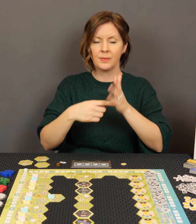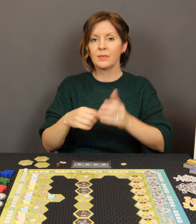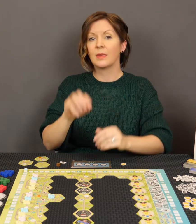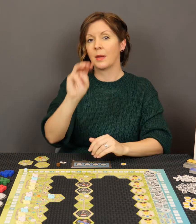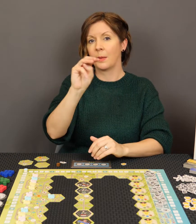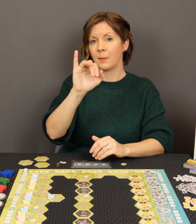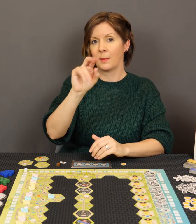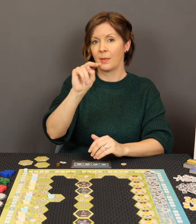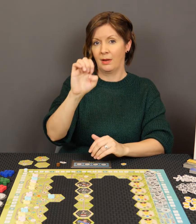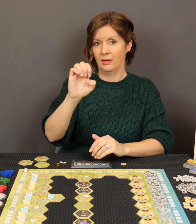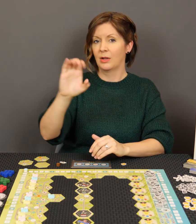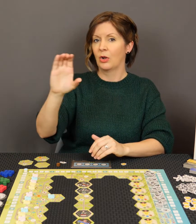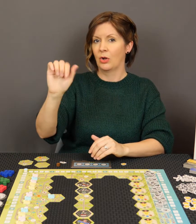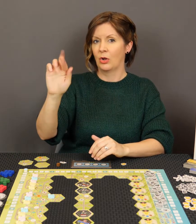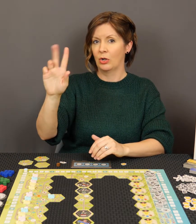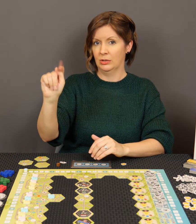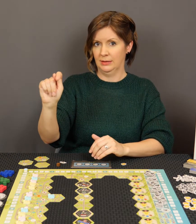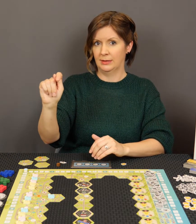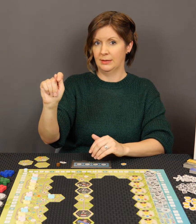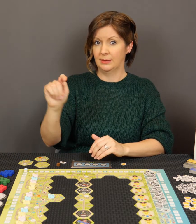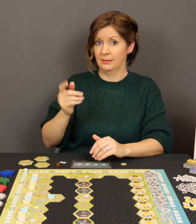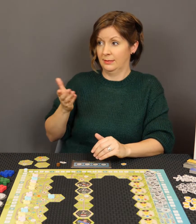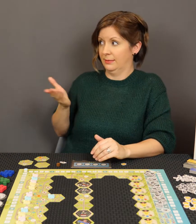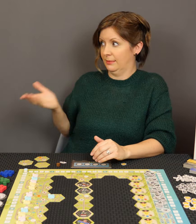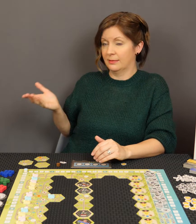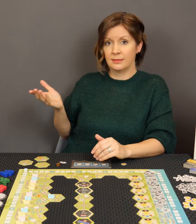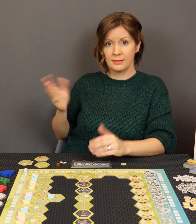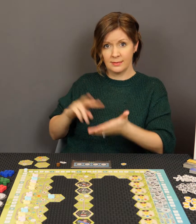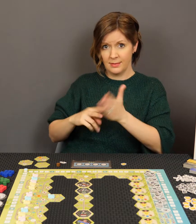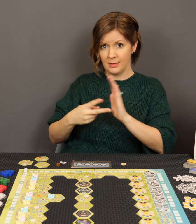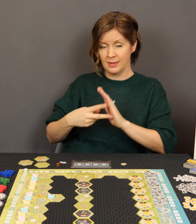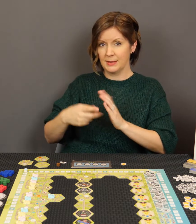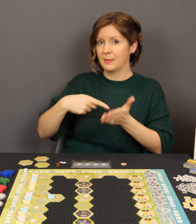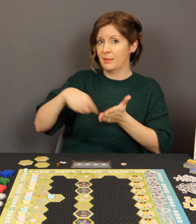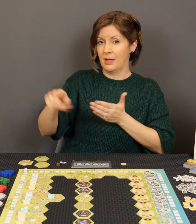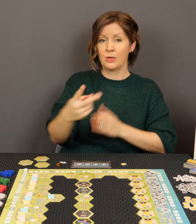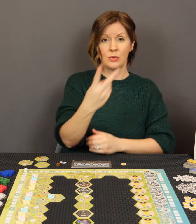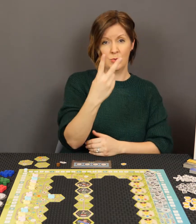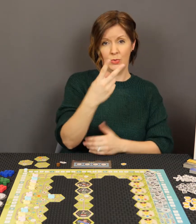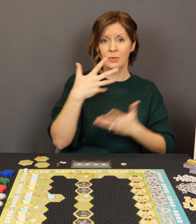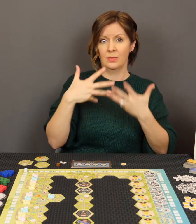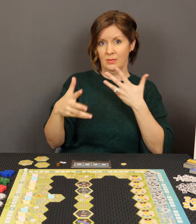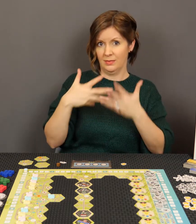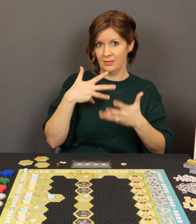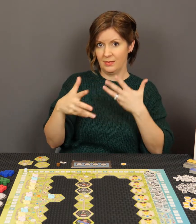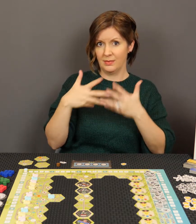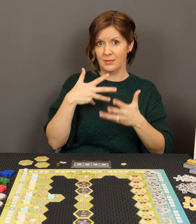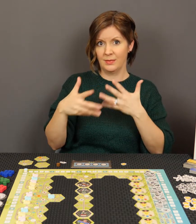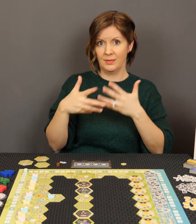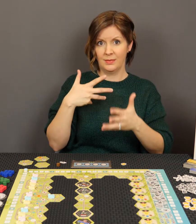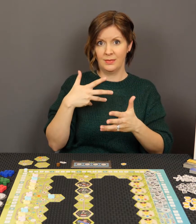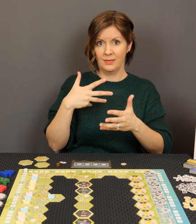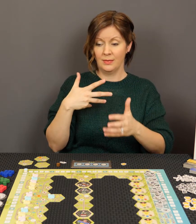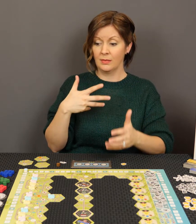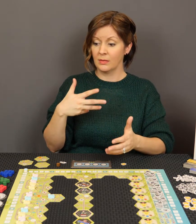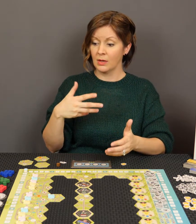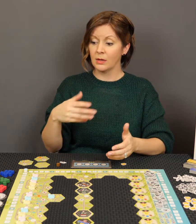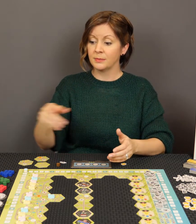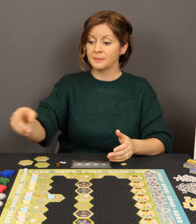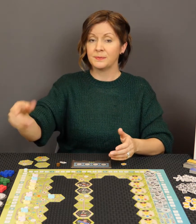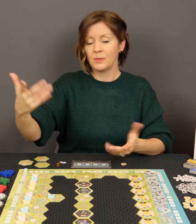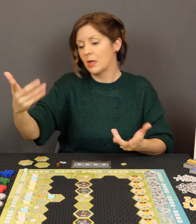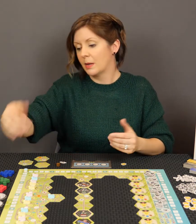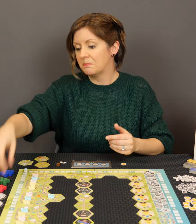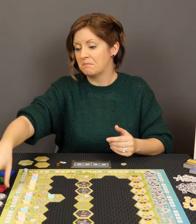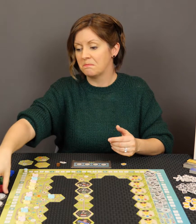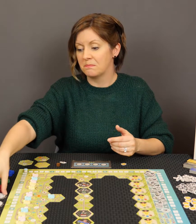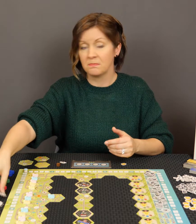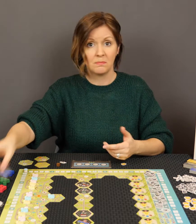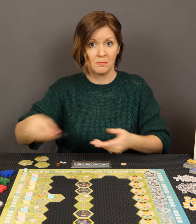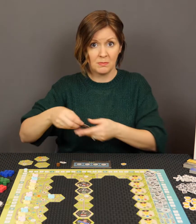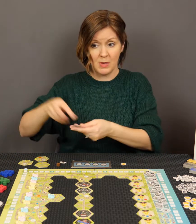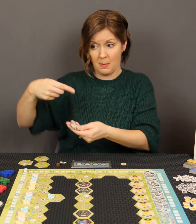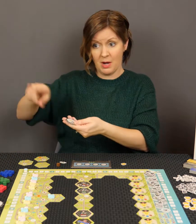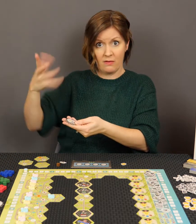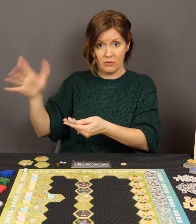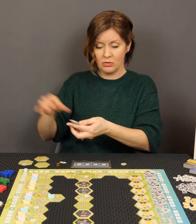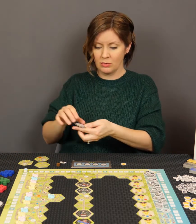For example, the mine cart, means that I have to pay 2 gray resources and